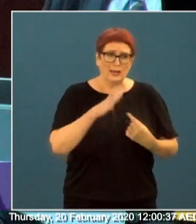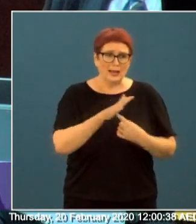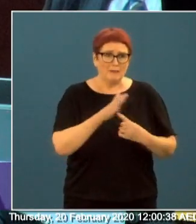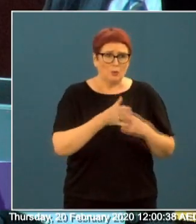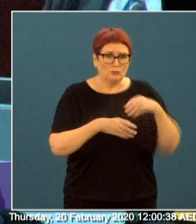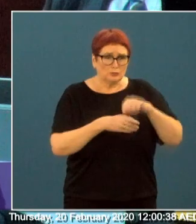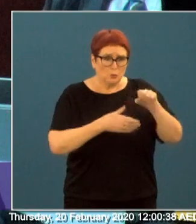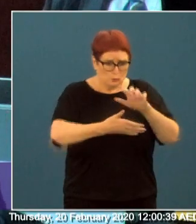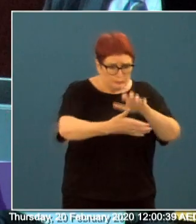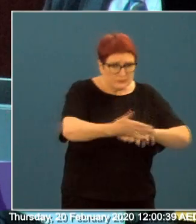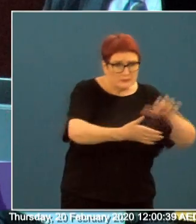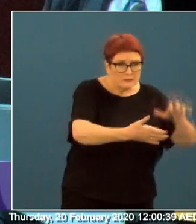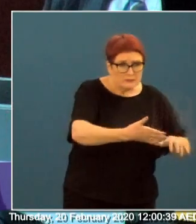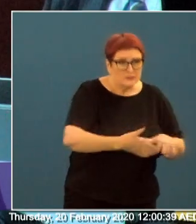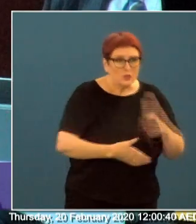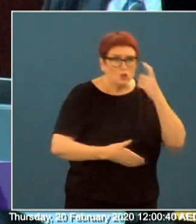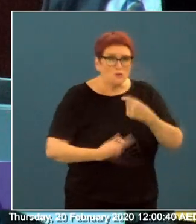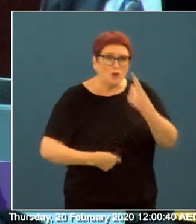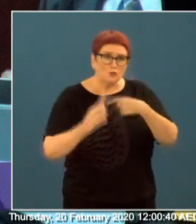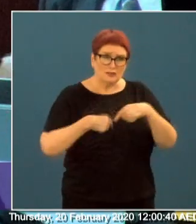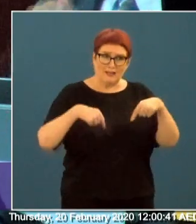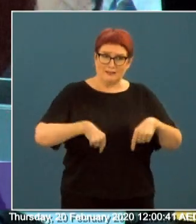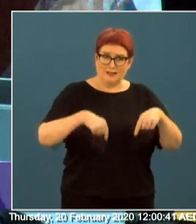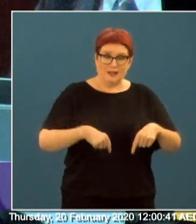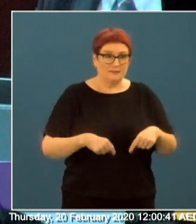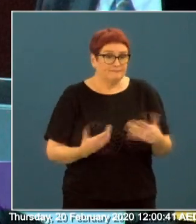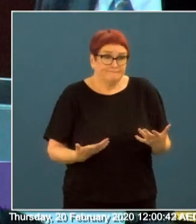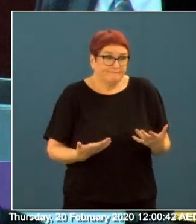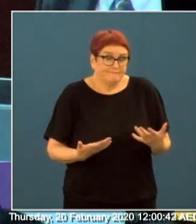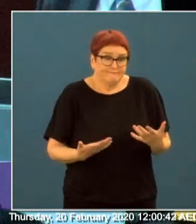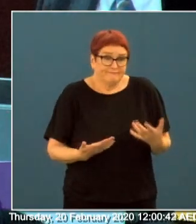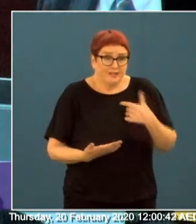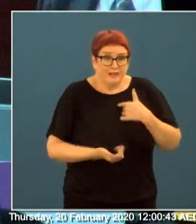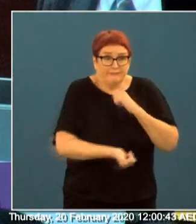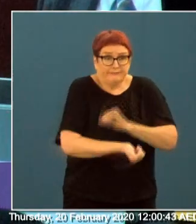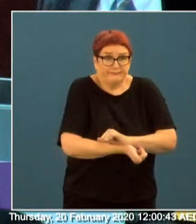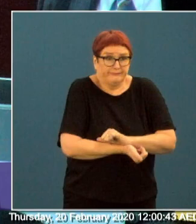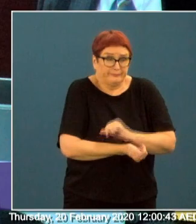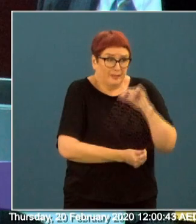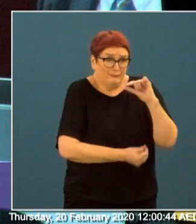which is telling the Royal Commission, "Here is the best I can do with the data available, but it is lacking."